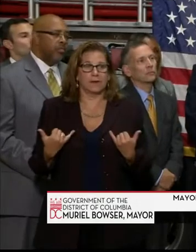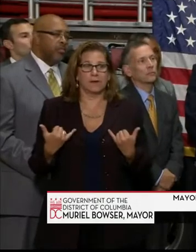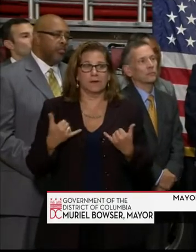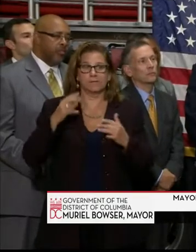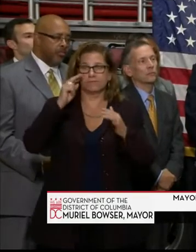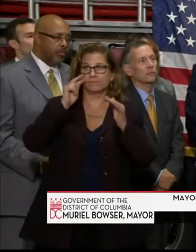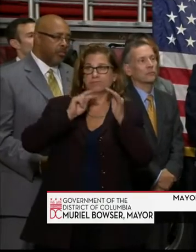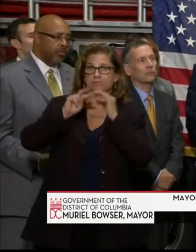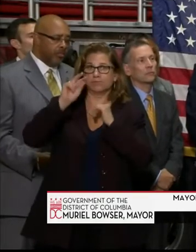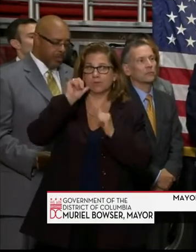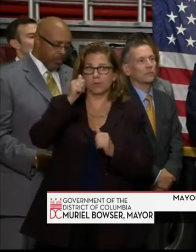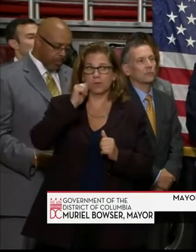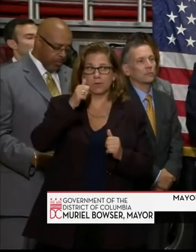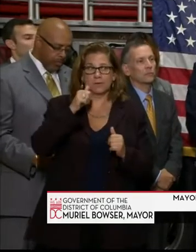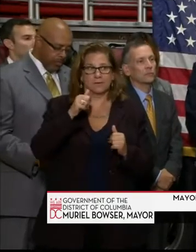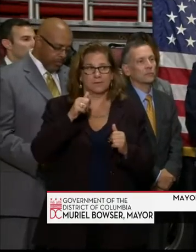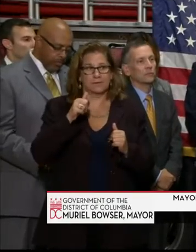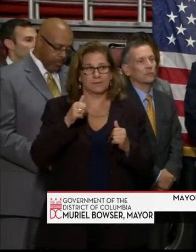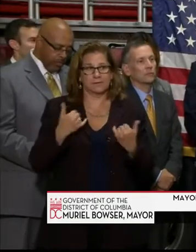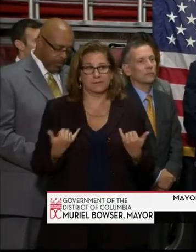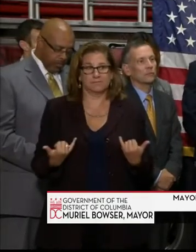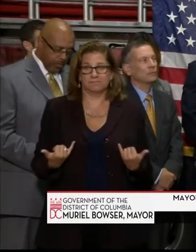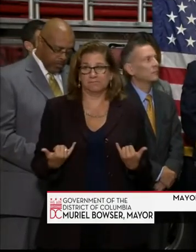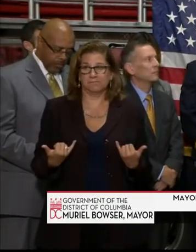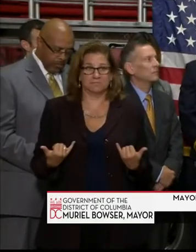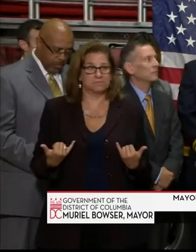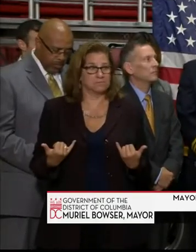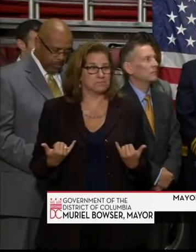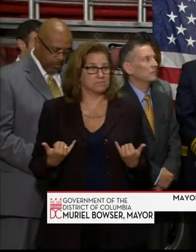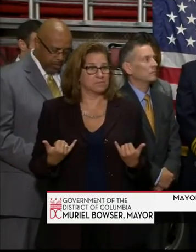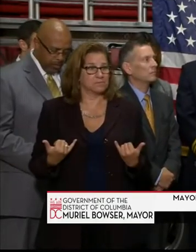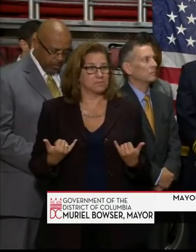AGAIN THIS IS AS OF THIS MORNING FOR THE NEXT SEVERAL DAYS WE